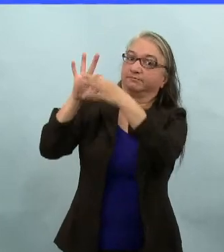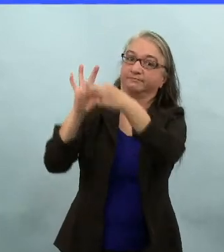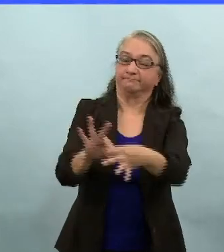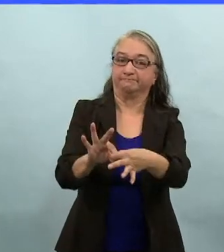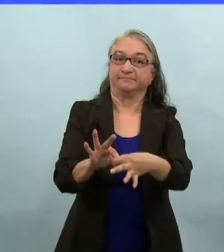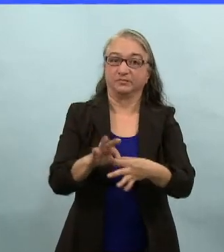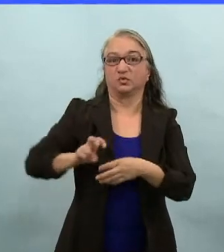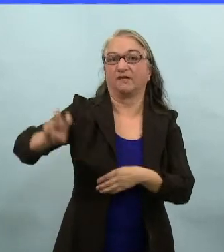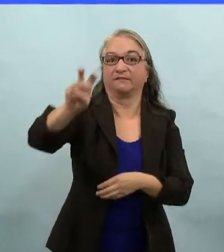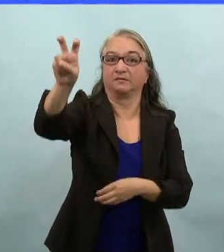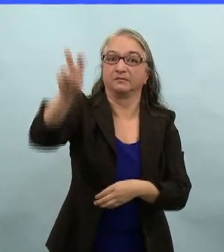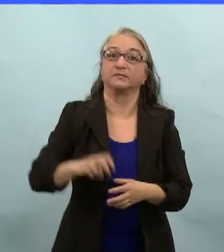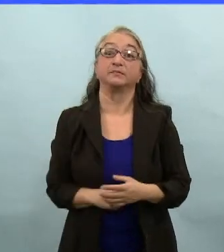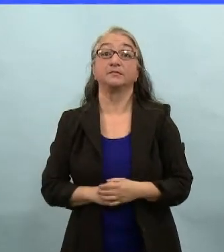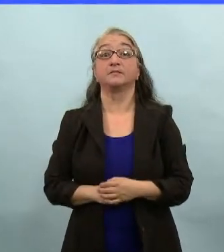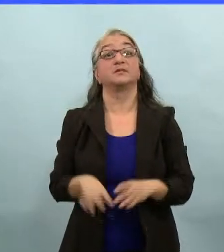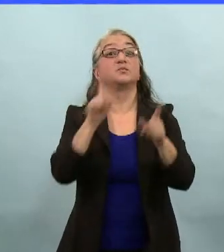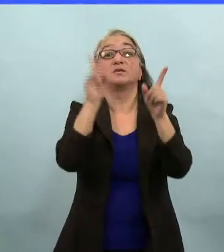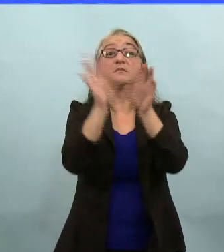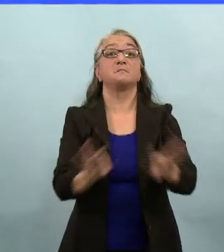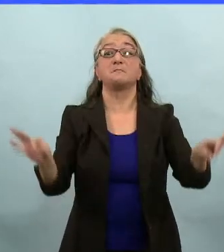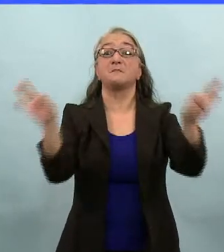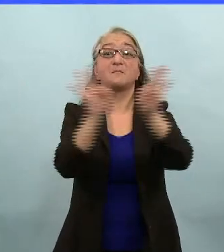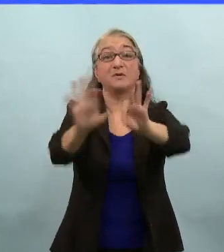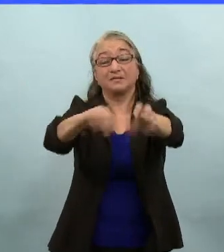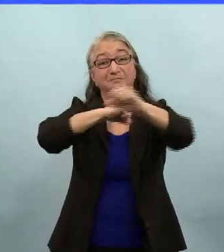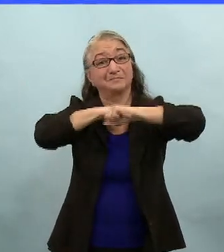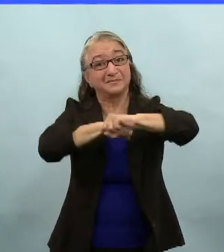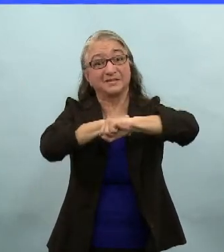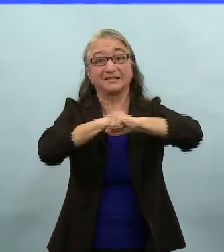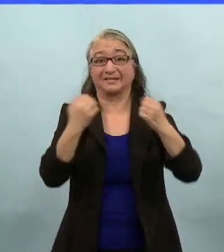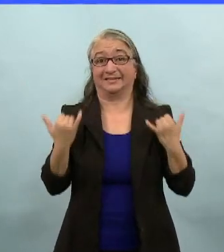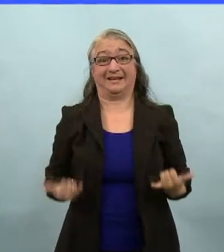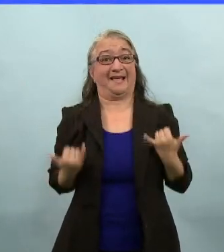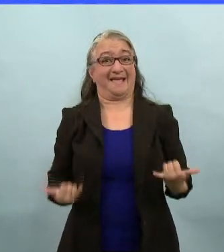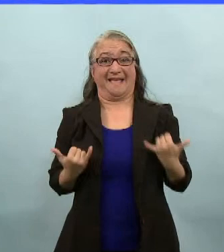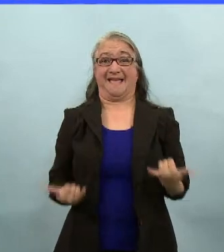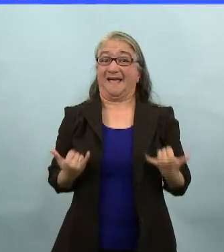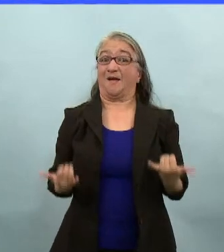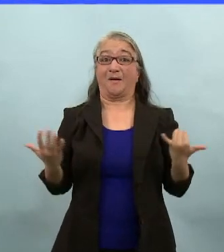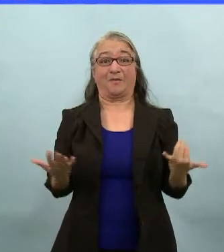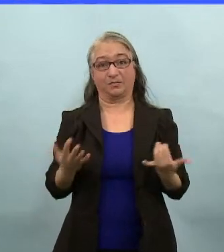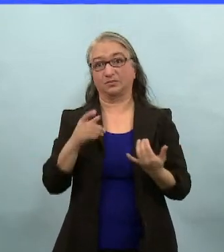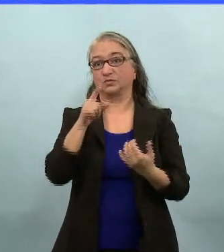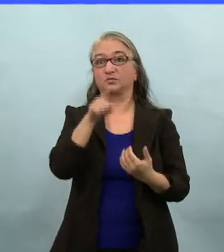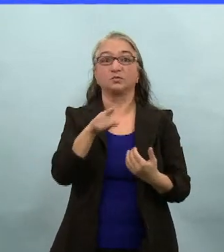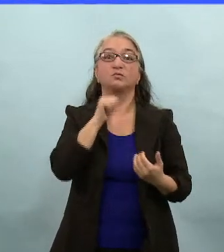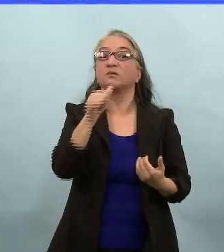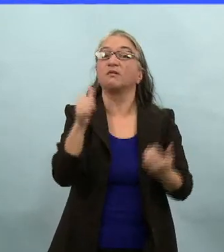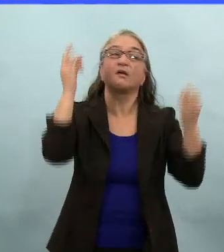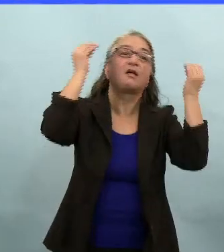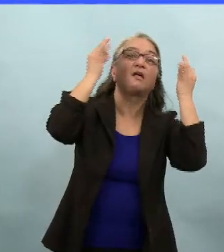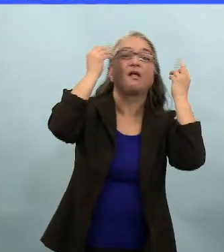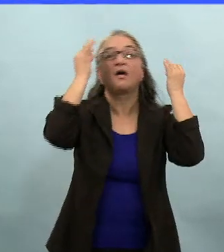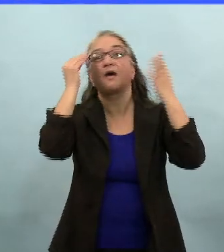yourself now is crucial please don't make vaccine decisions based on the ever-changing landscape